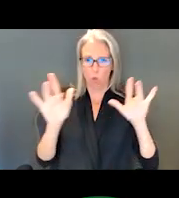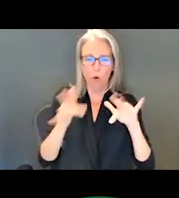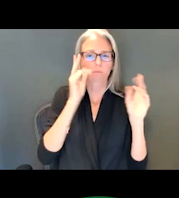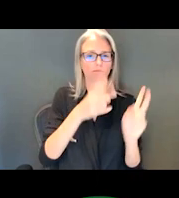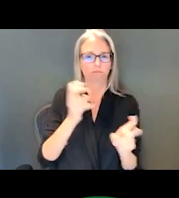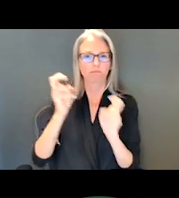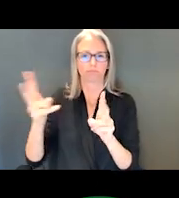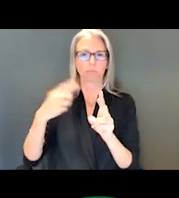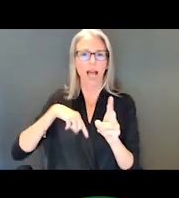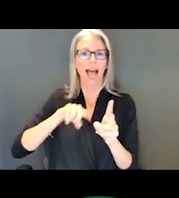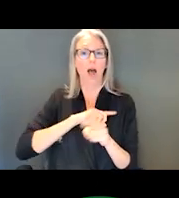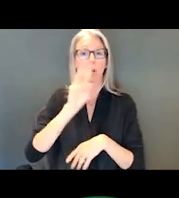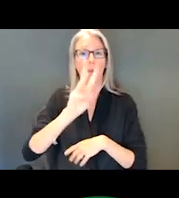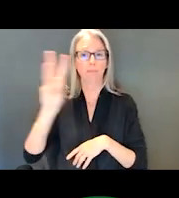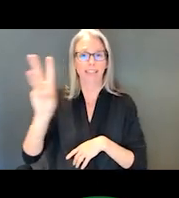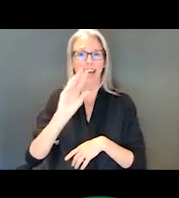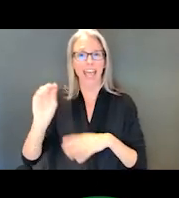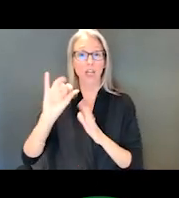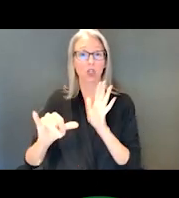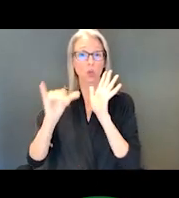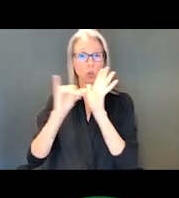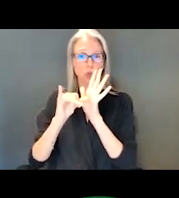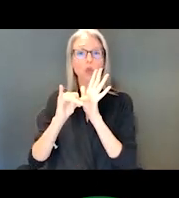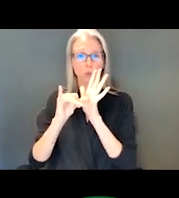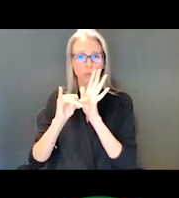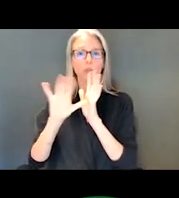And we'll send out an email once those videos are up.